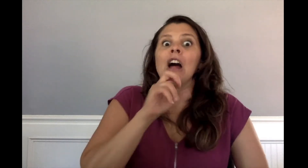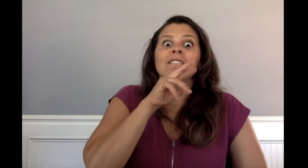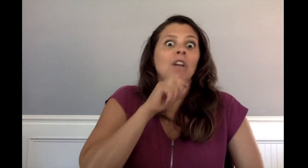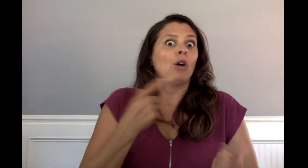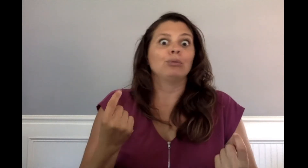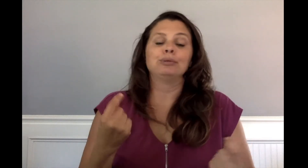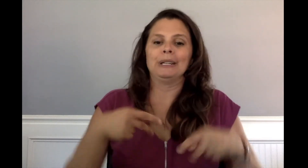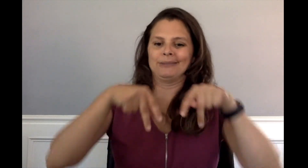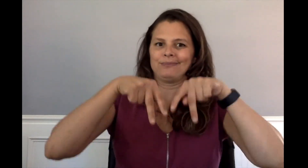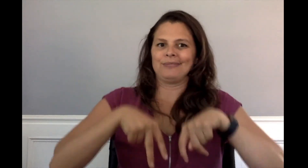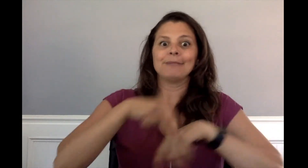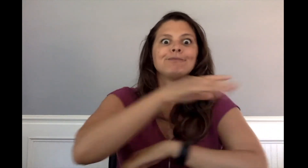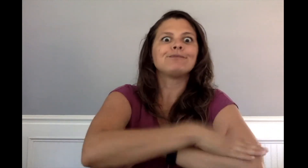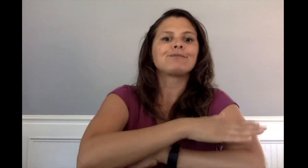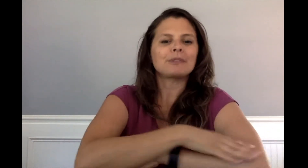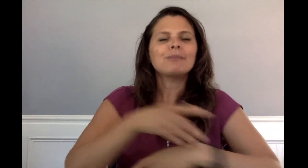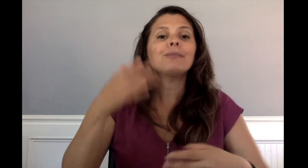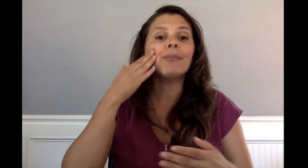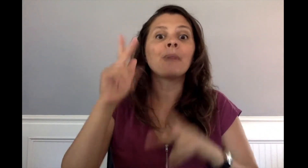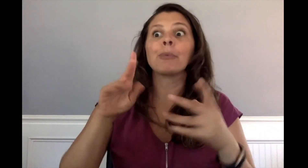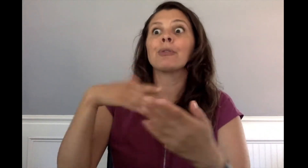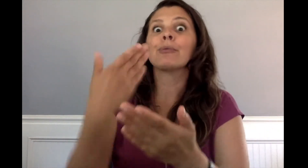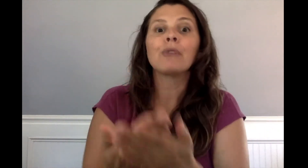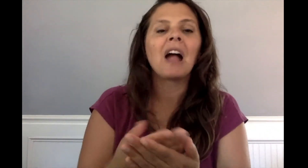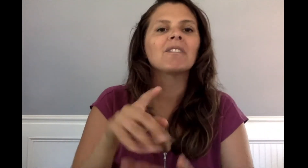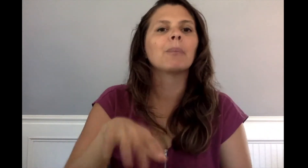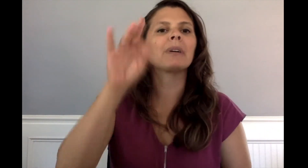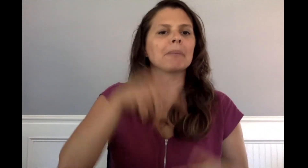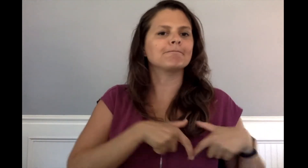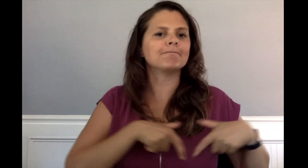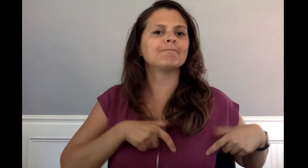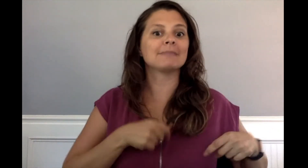Charlie and Frog watched wide-eyed from their station